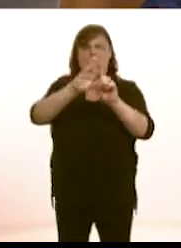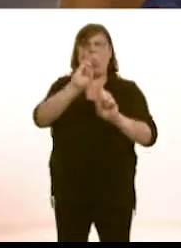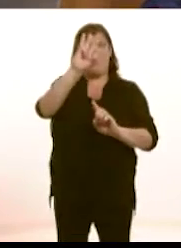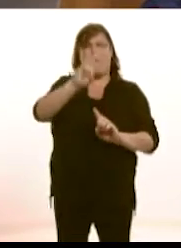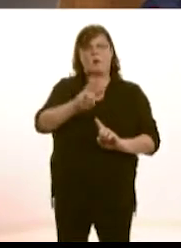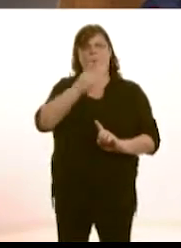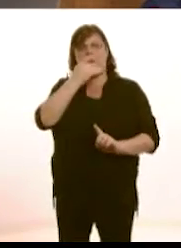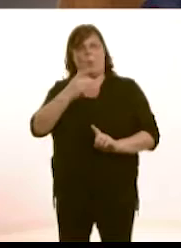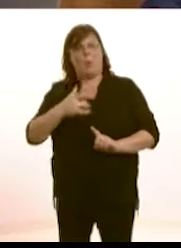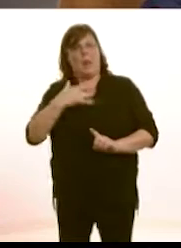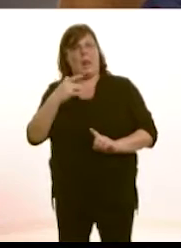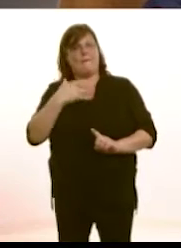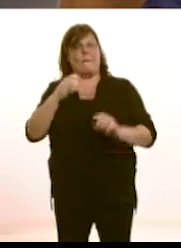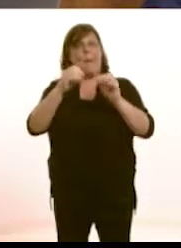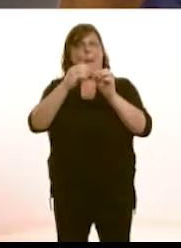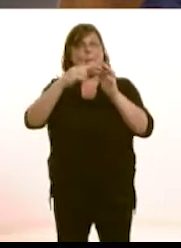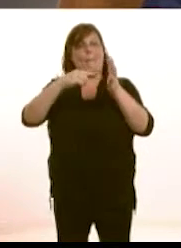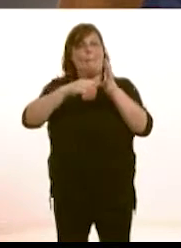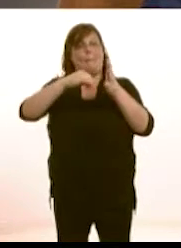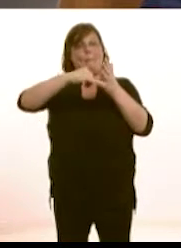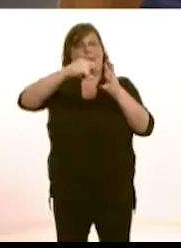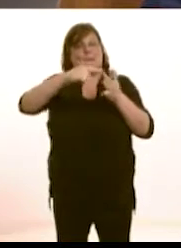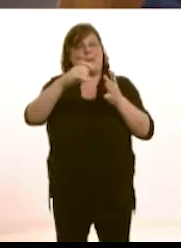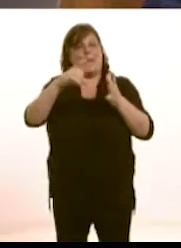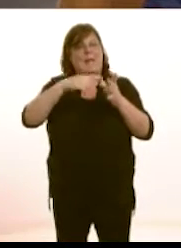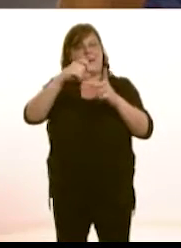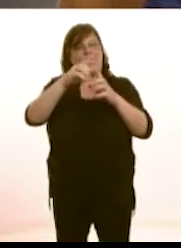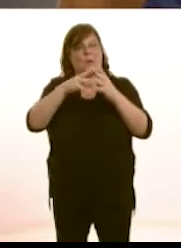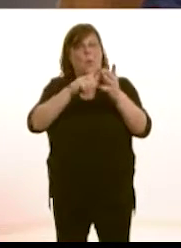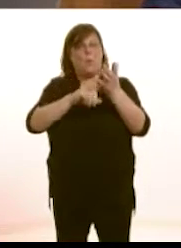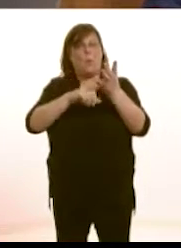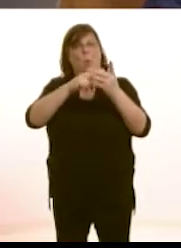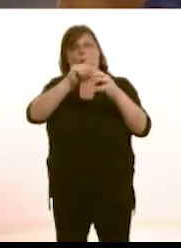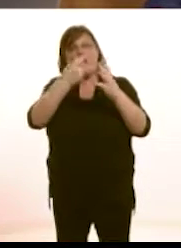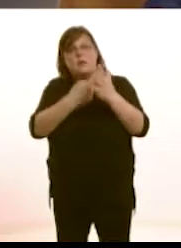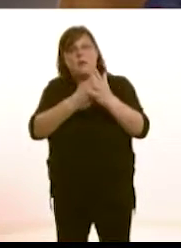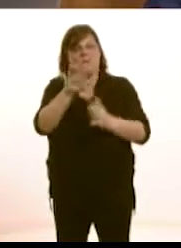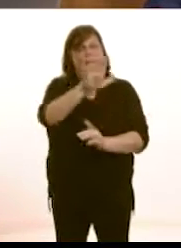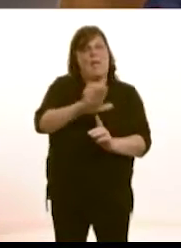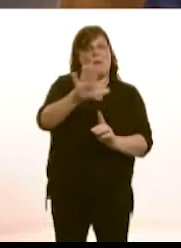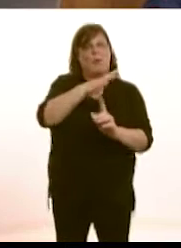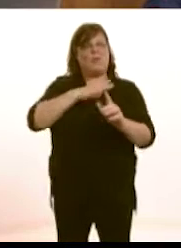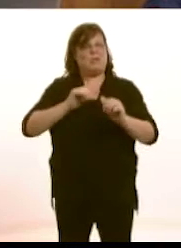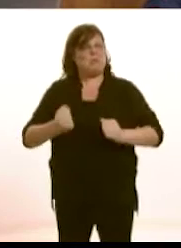the area of Betsi Cadwaladr do have the ability to have a very strong specialist vascular unit.